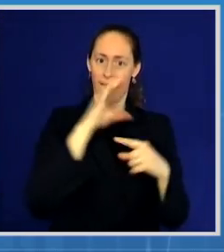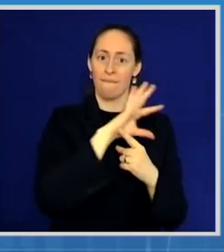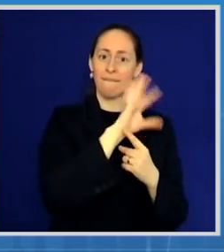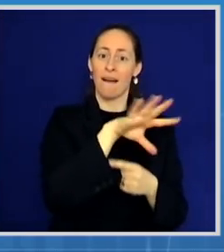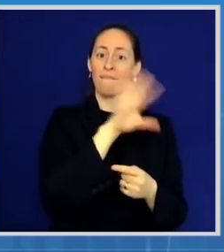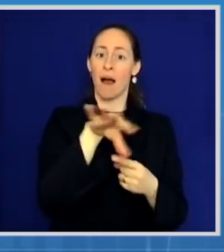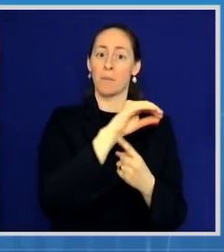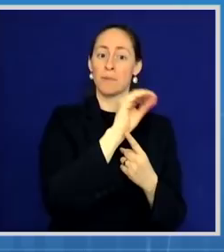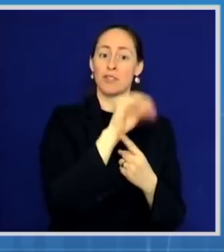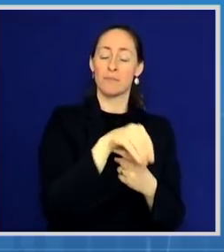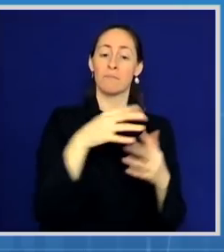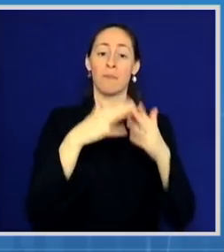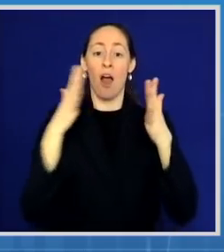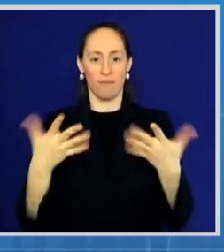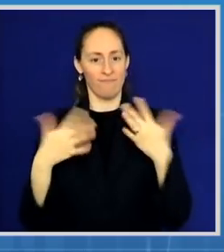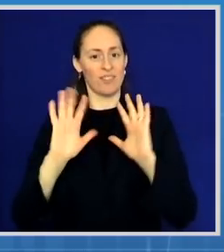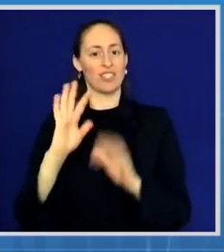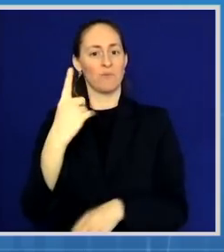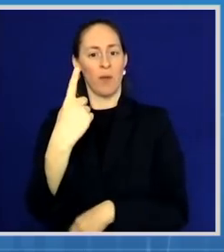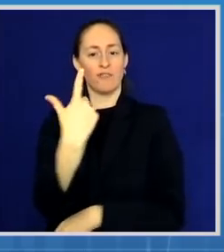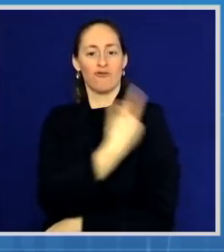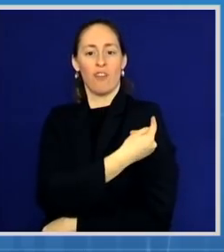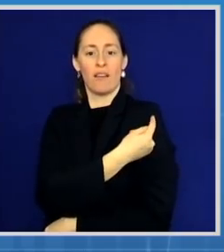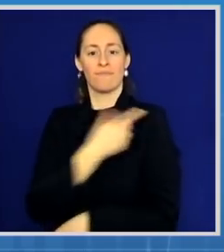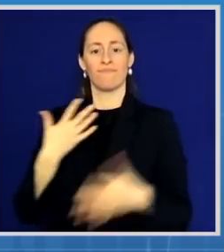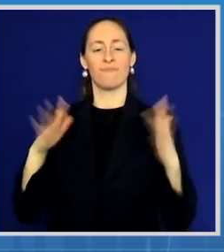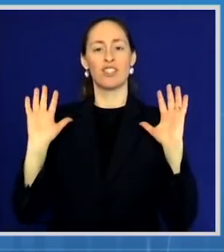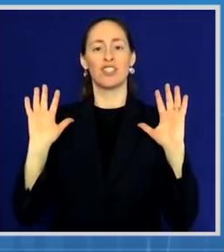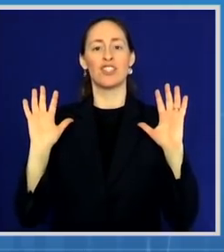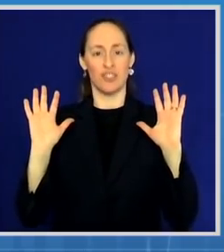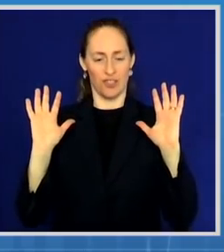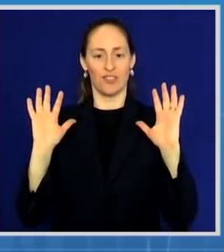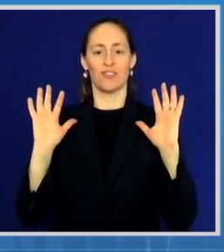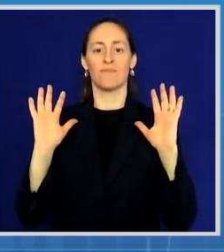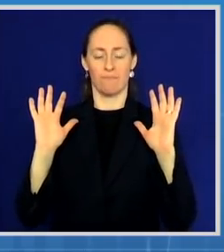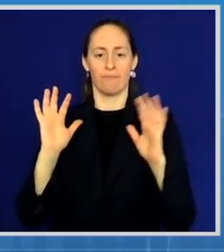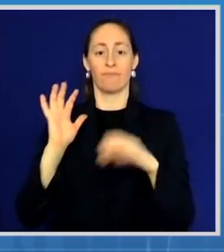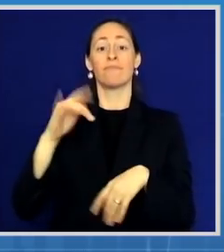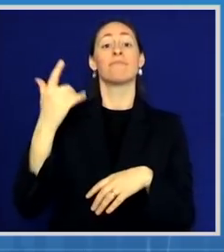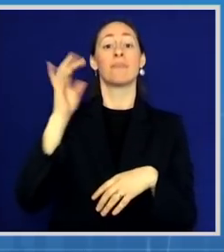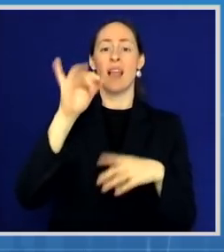That's up from 38 percent at the end of March and 19 percent at the end of February.